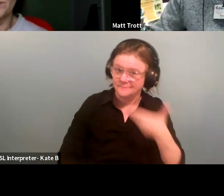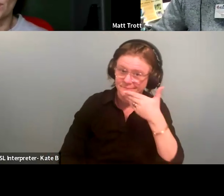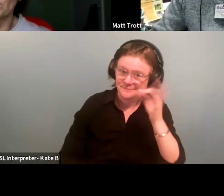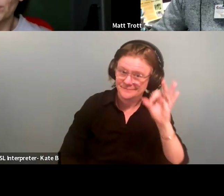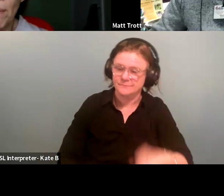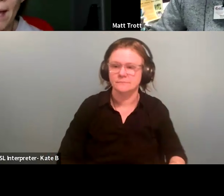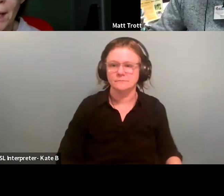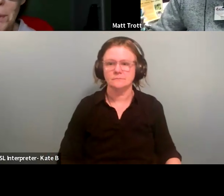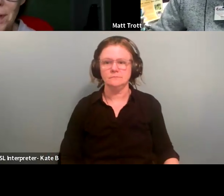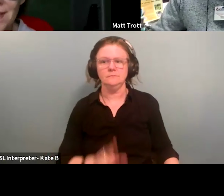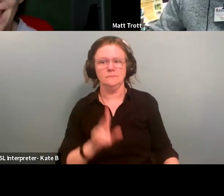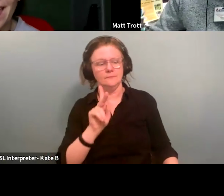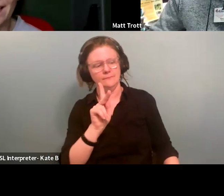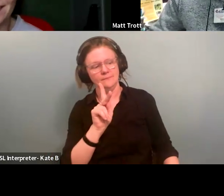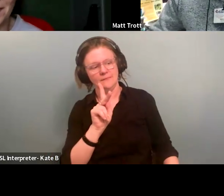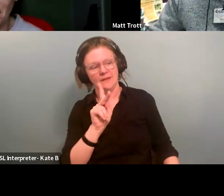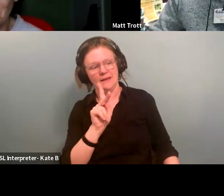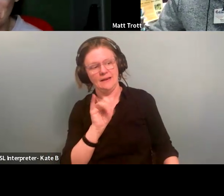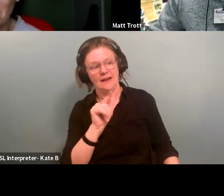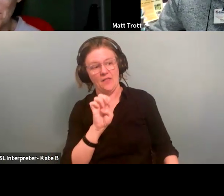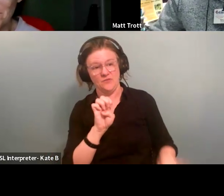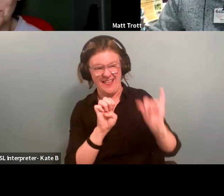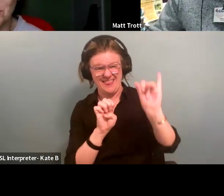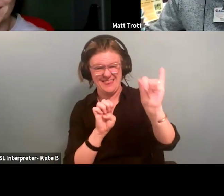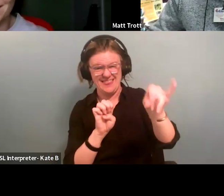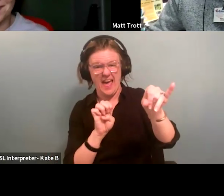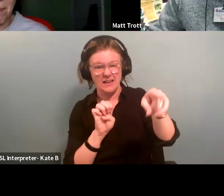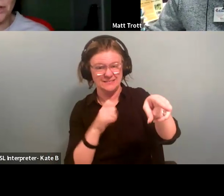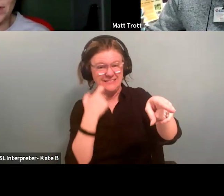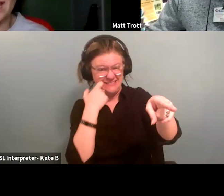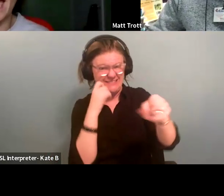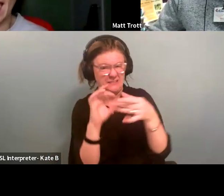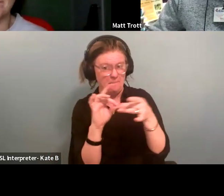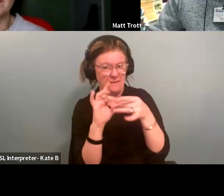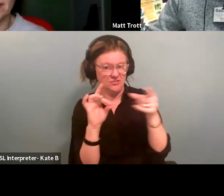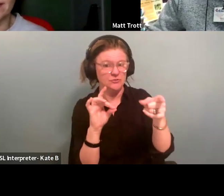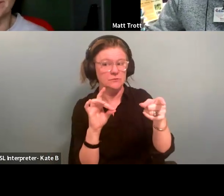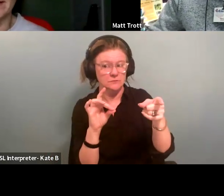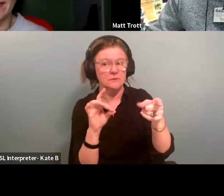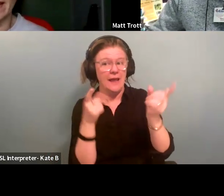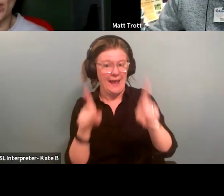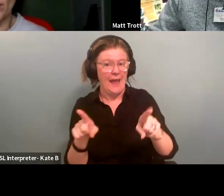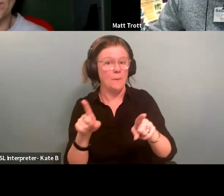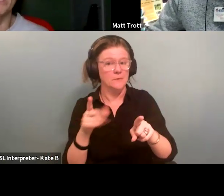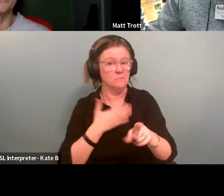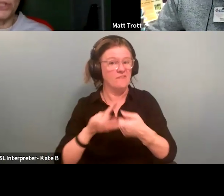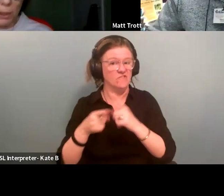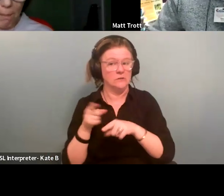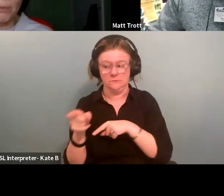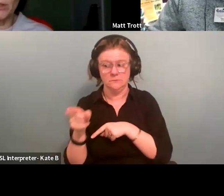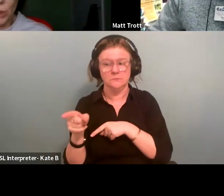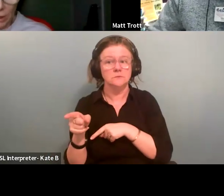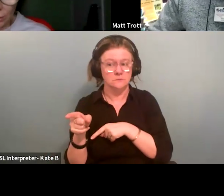So Matt, let me just say, that scenario that you just mentioned happened to somebody that I know.